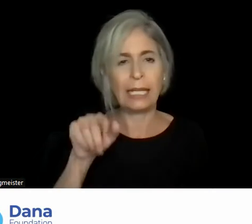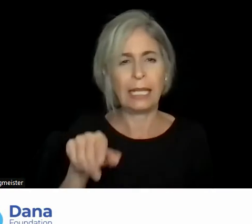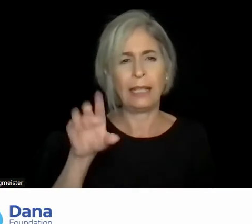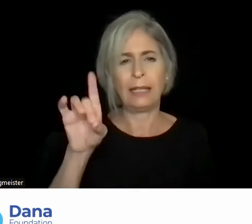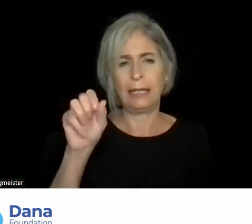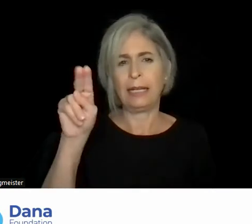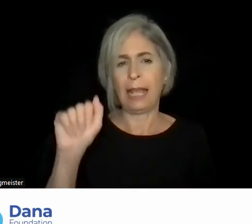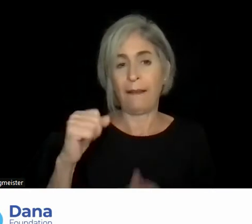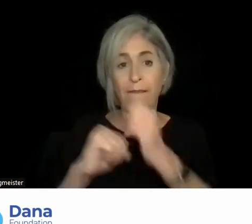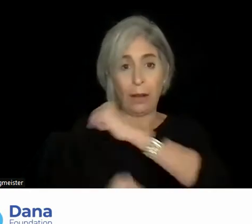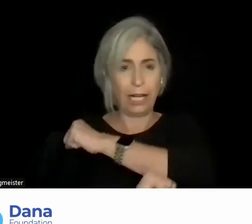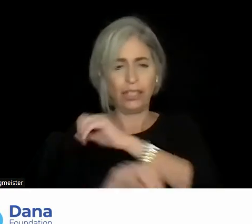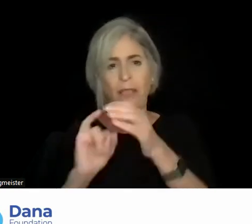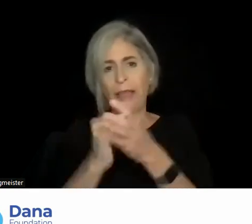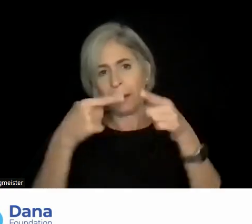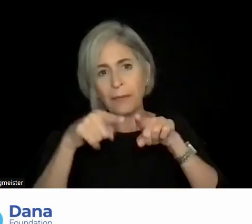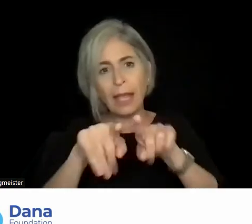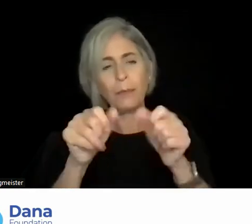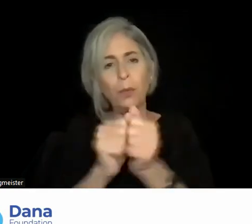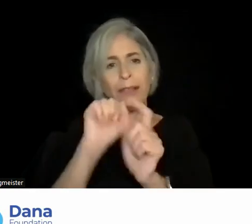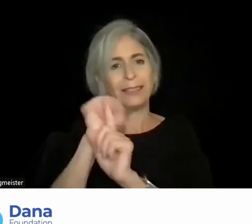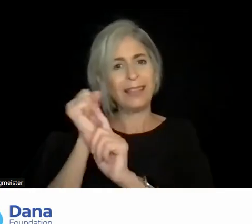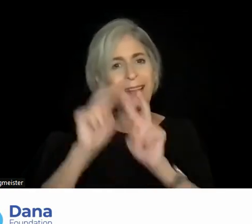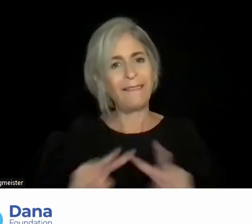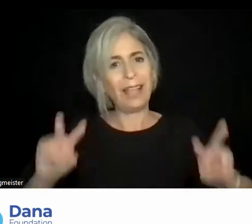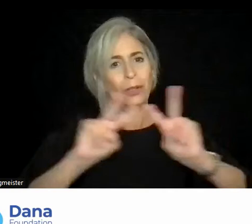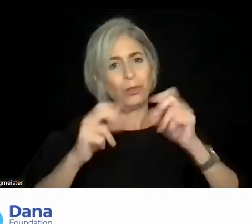the field is going. At the Dana foundation we build programs to ensure